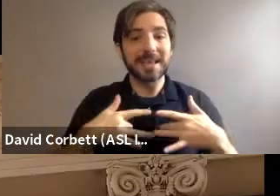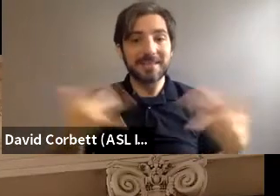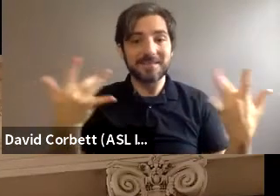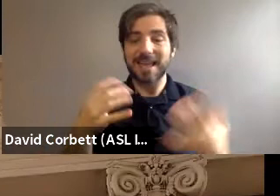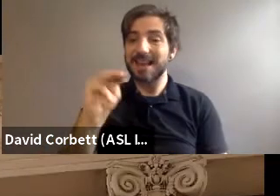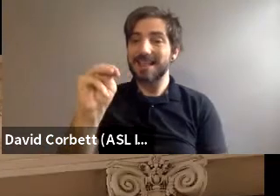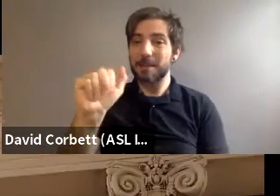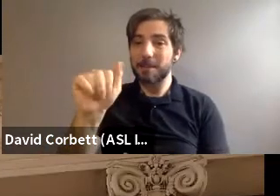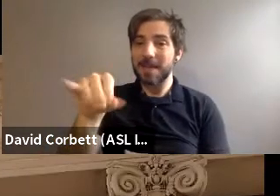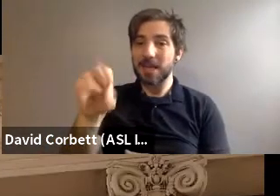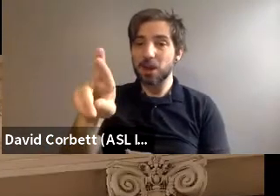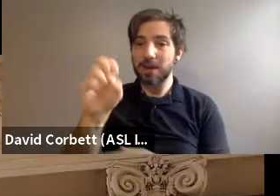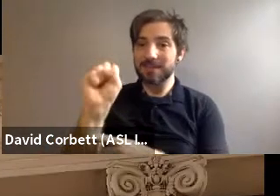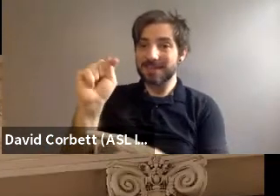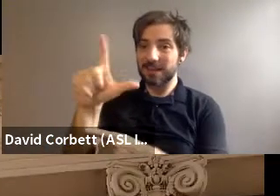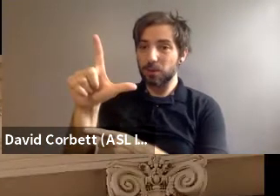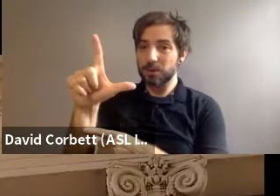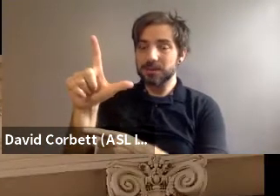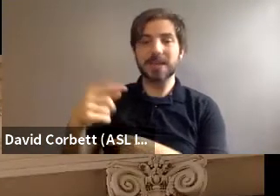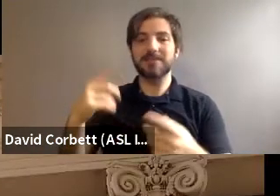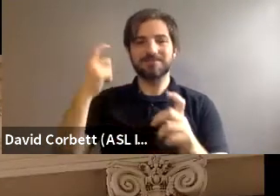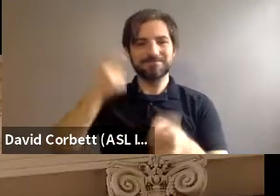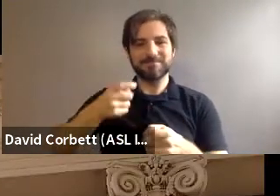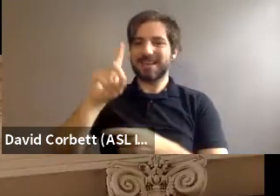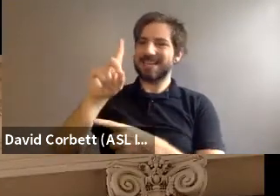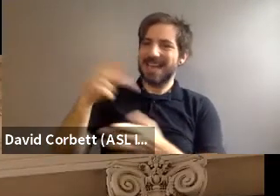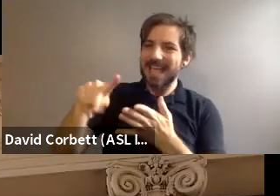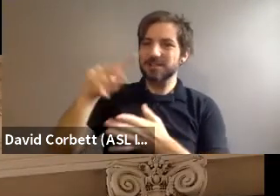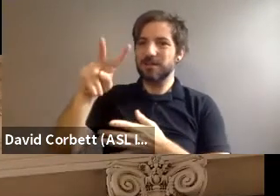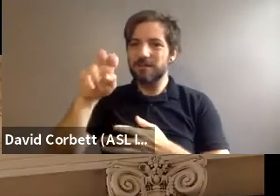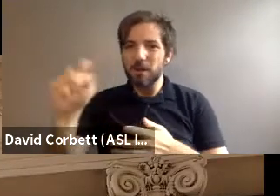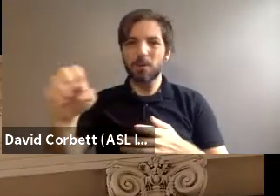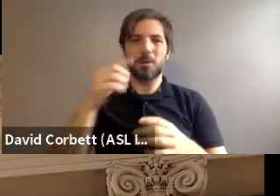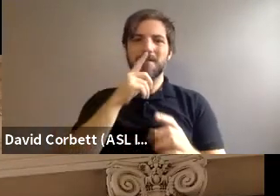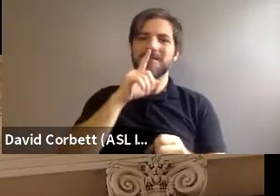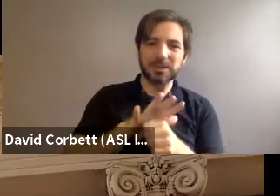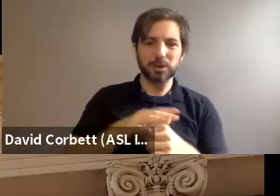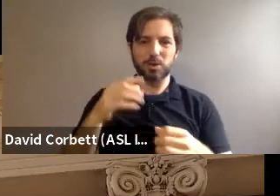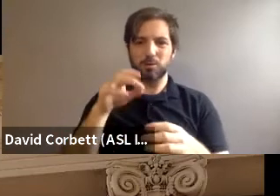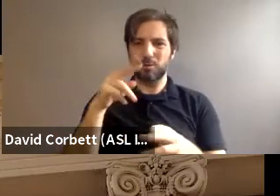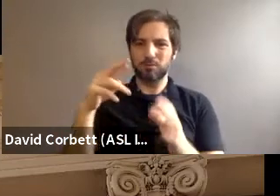Vote official voter registration day. We were covered by every tv station in the area because